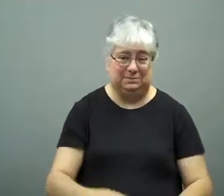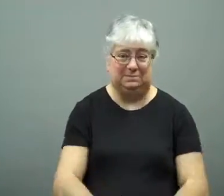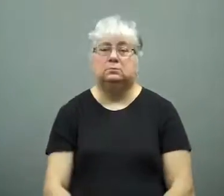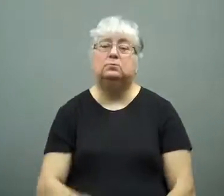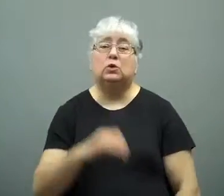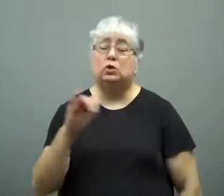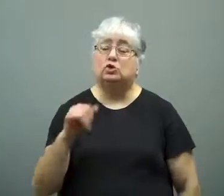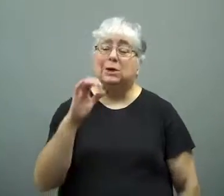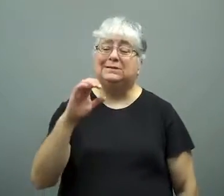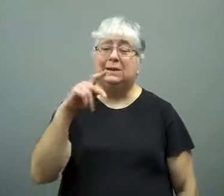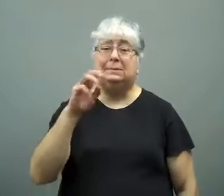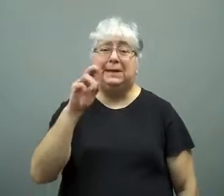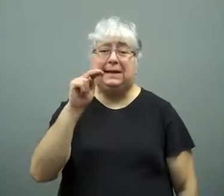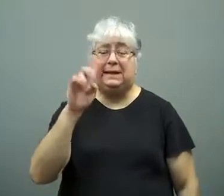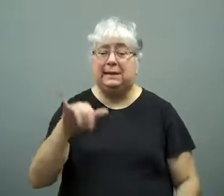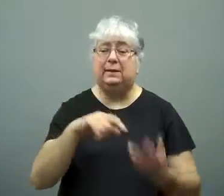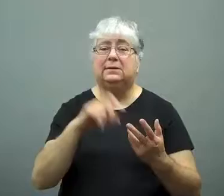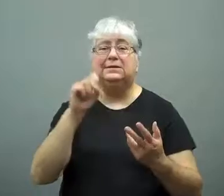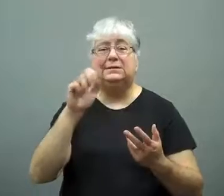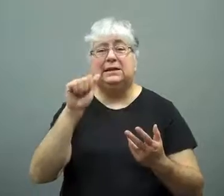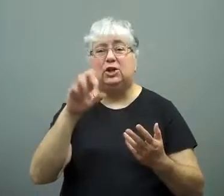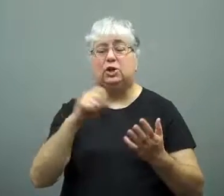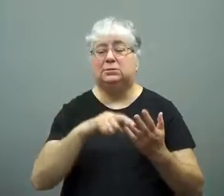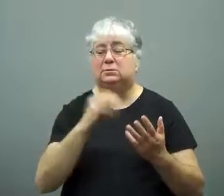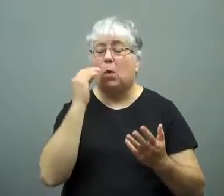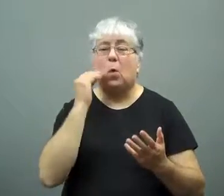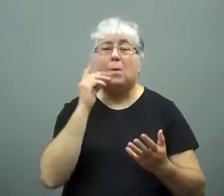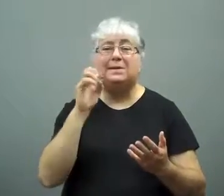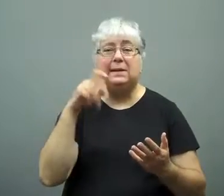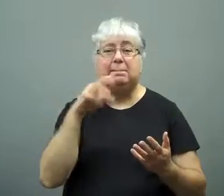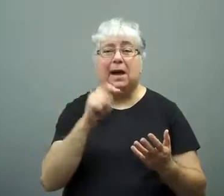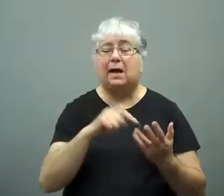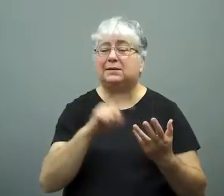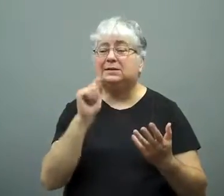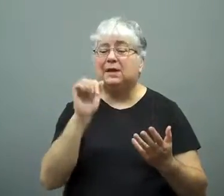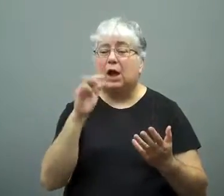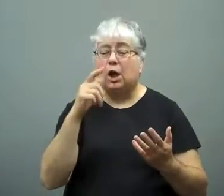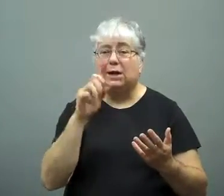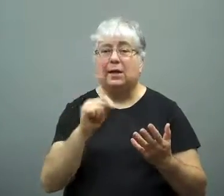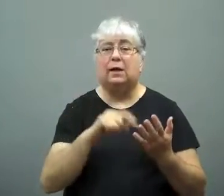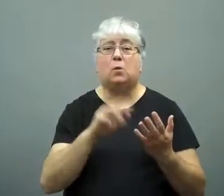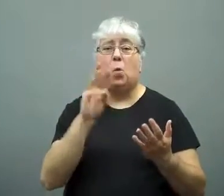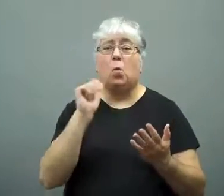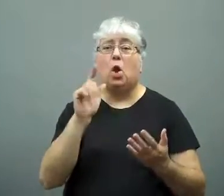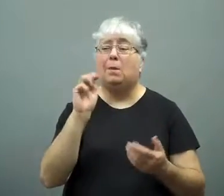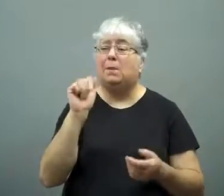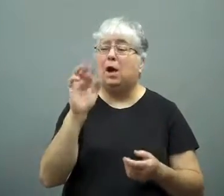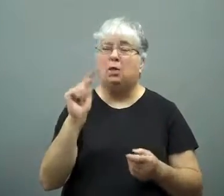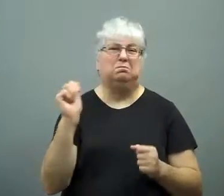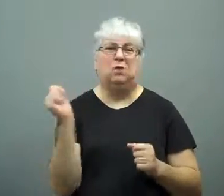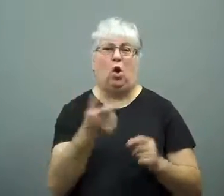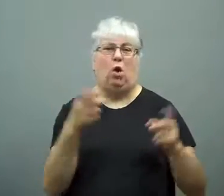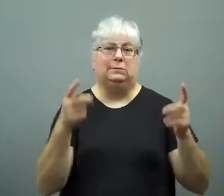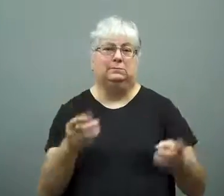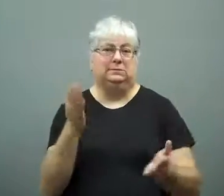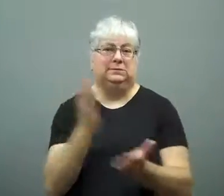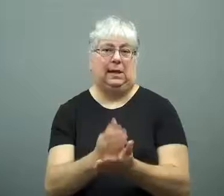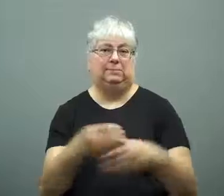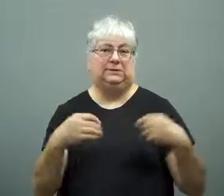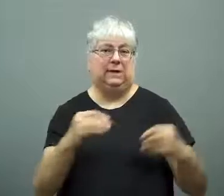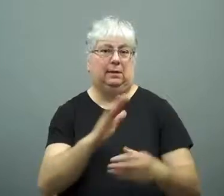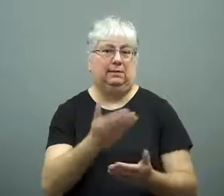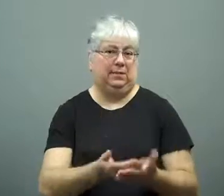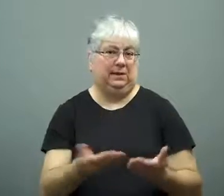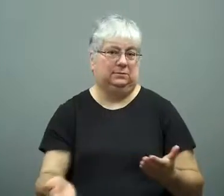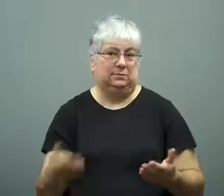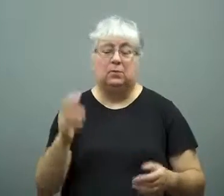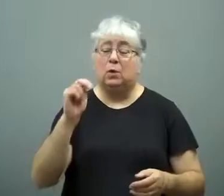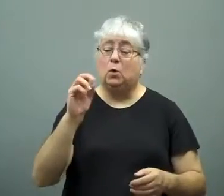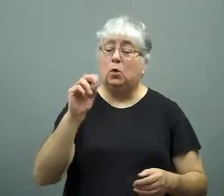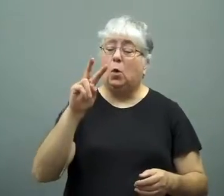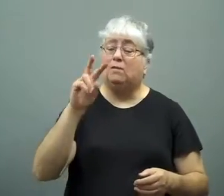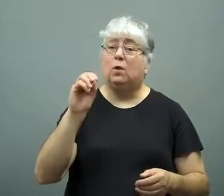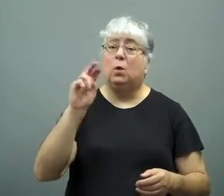J.C. Penney, Sears, Home Depot, Target and Walmart